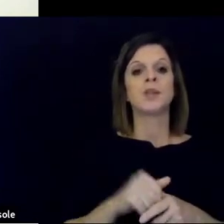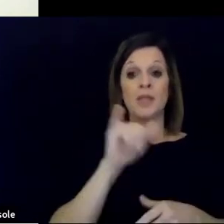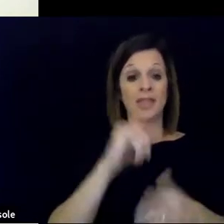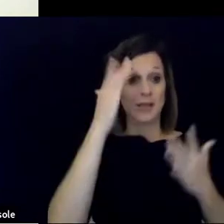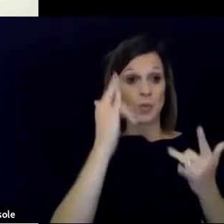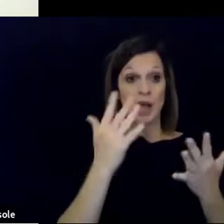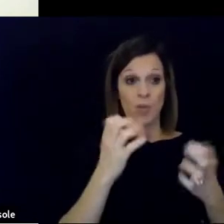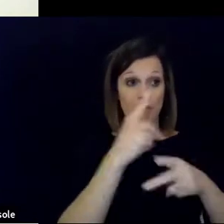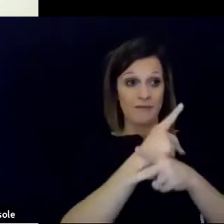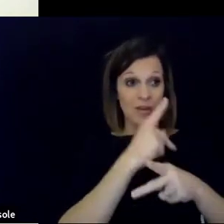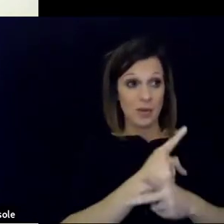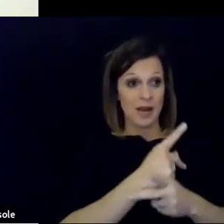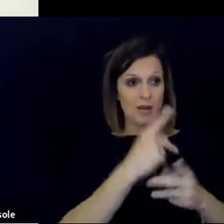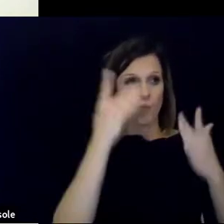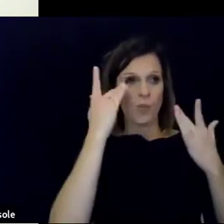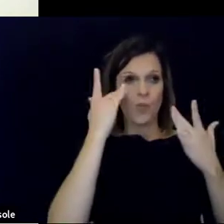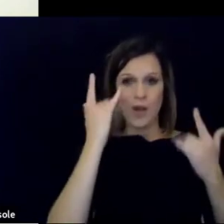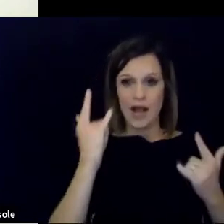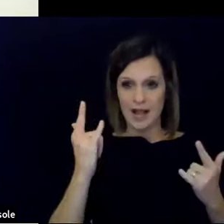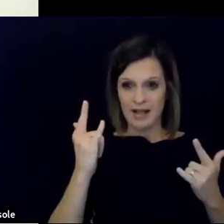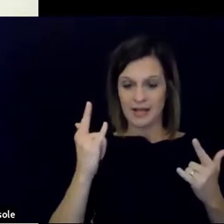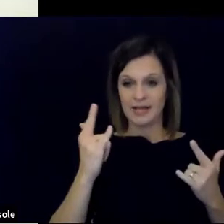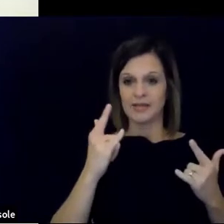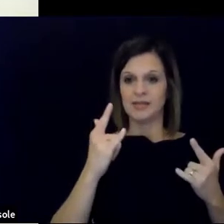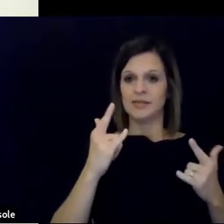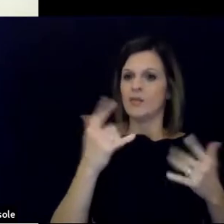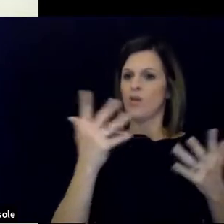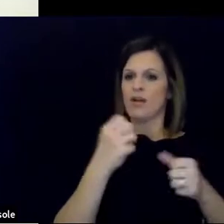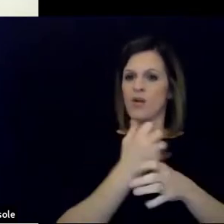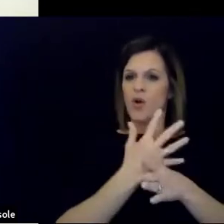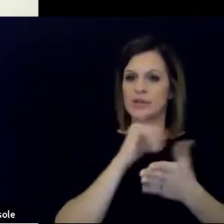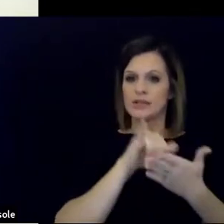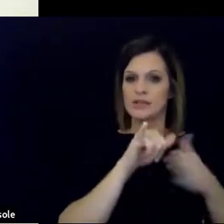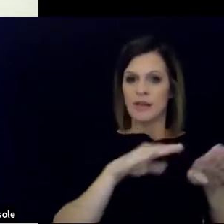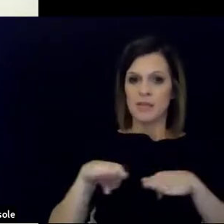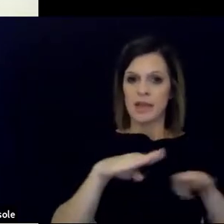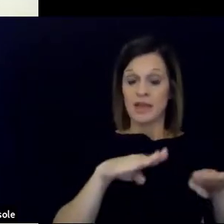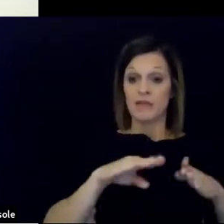so we can avoid something that's really unpleasant becoming a habit.